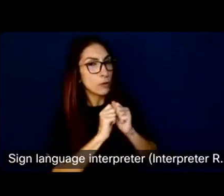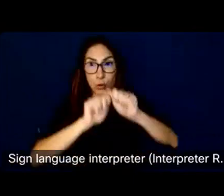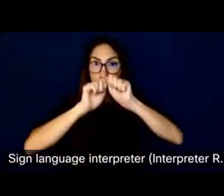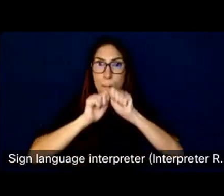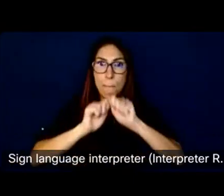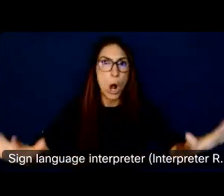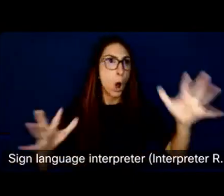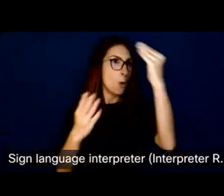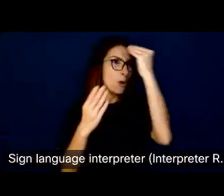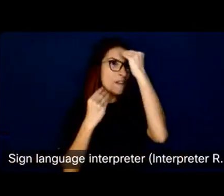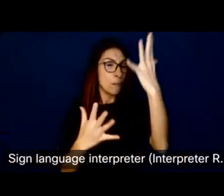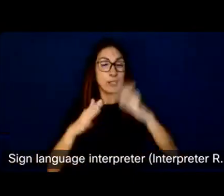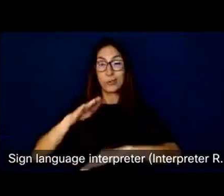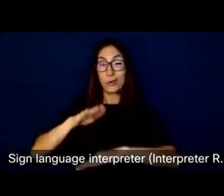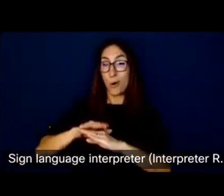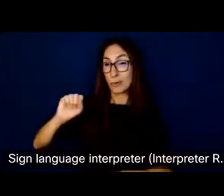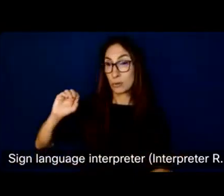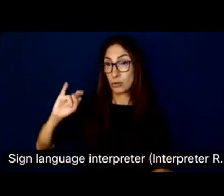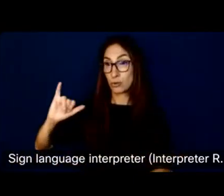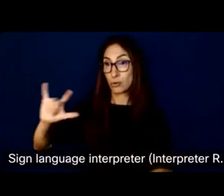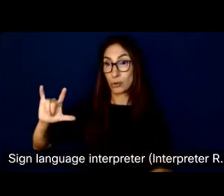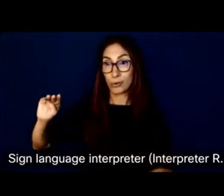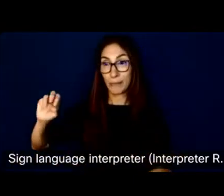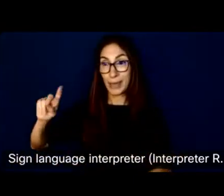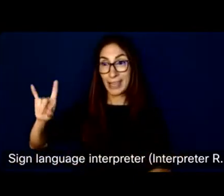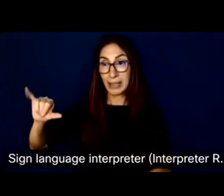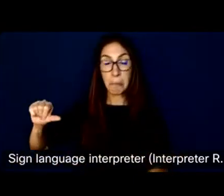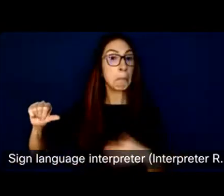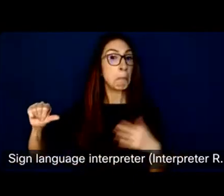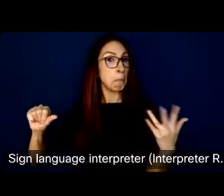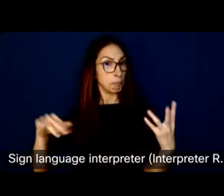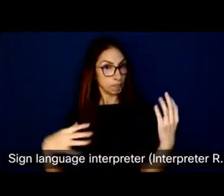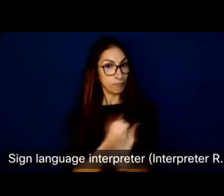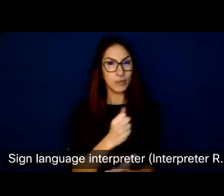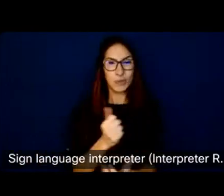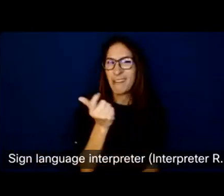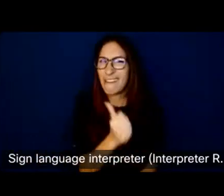So you know, anything that you can do to show the community